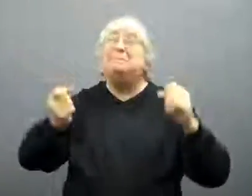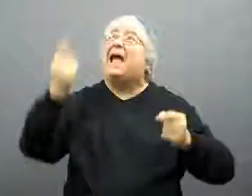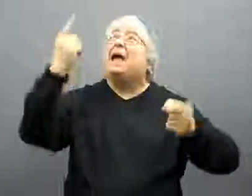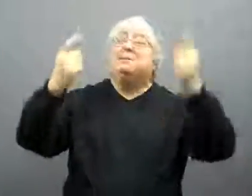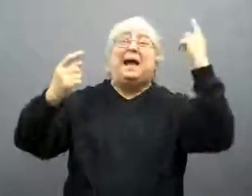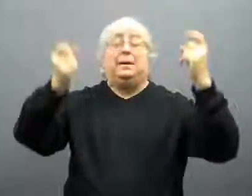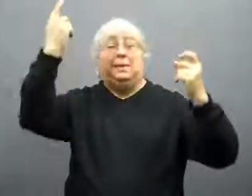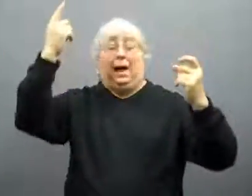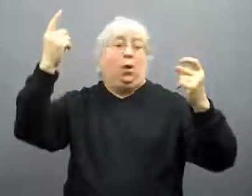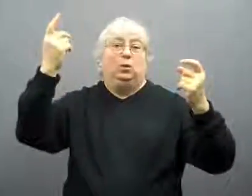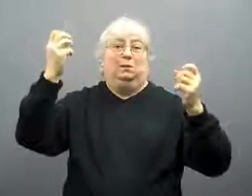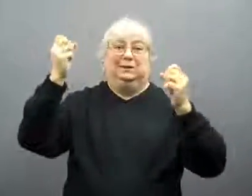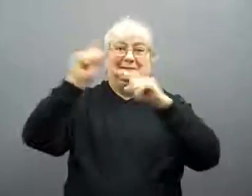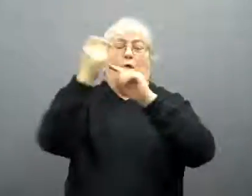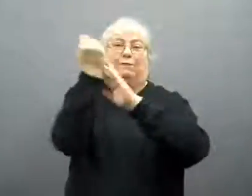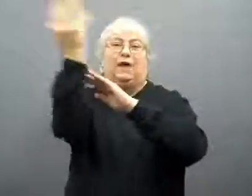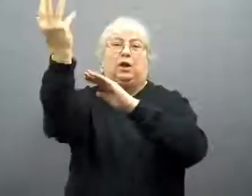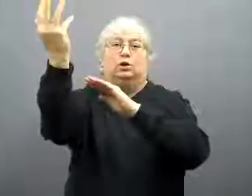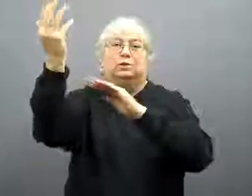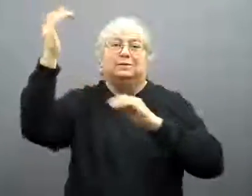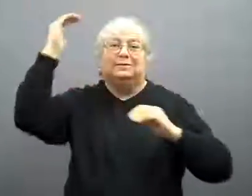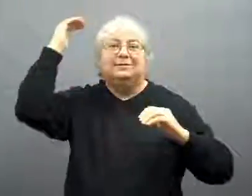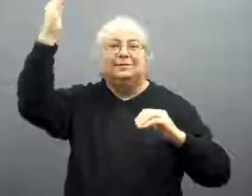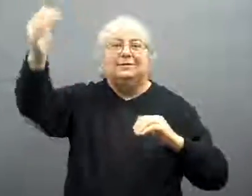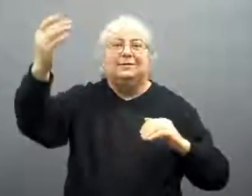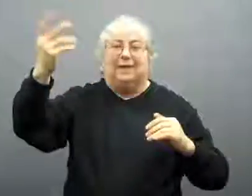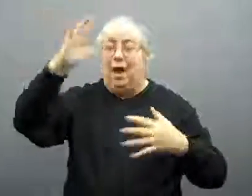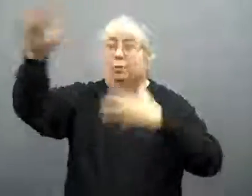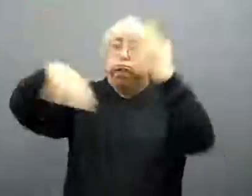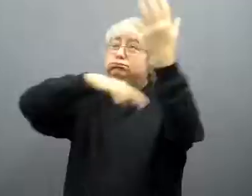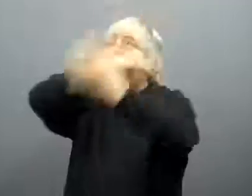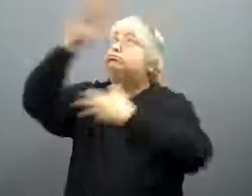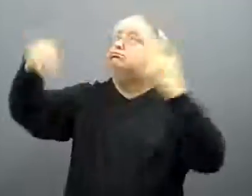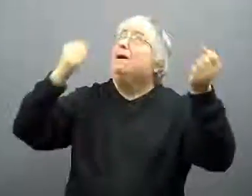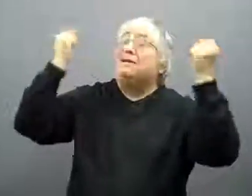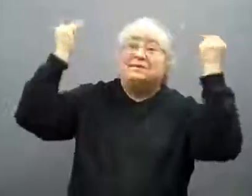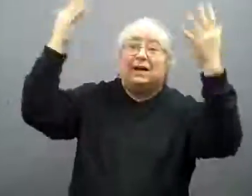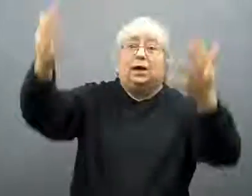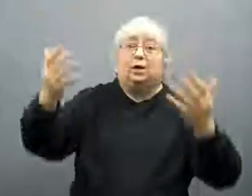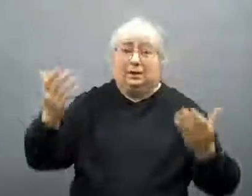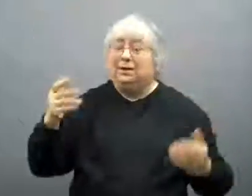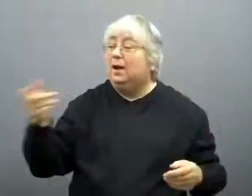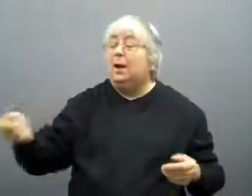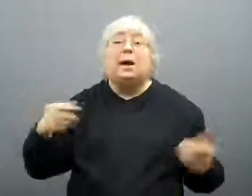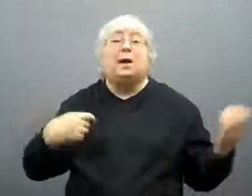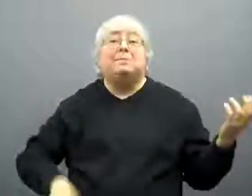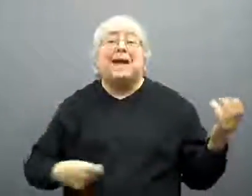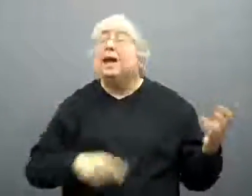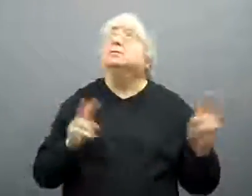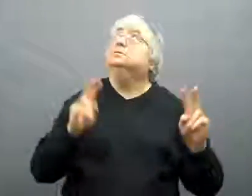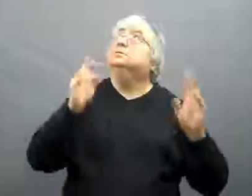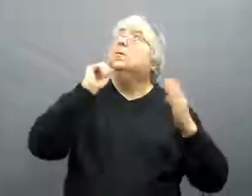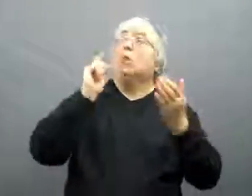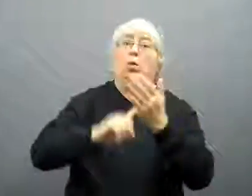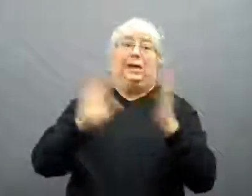The flares caused it to catch fire.